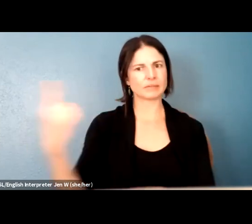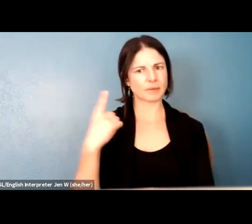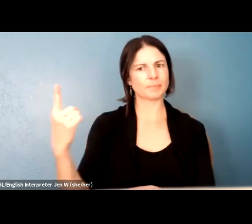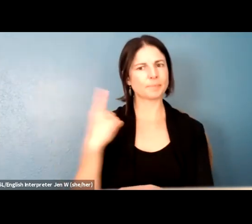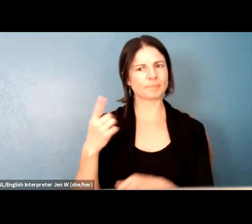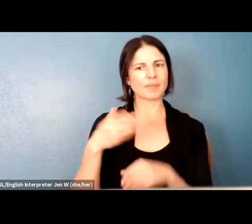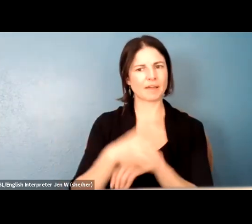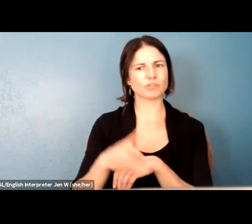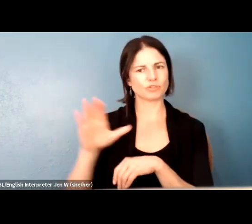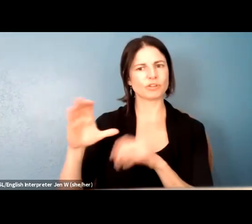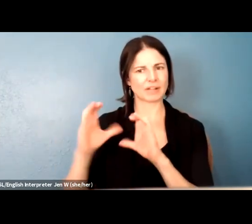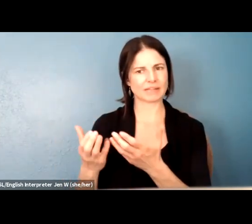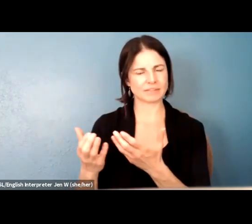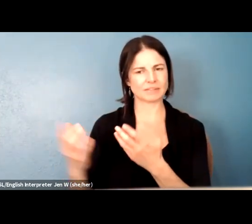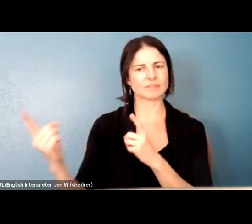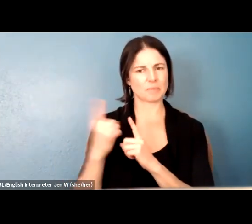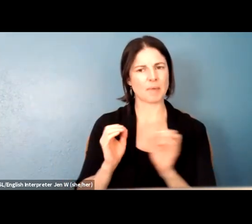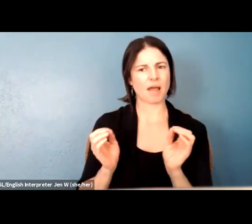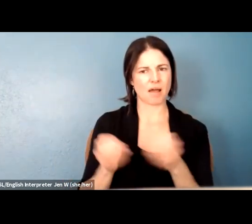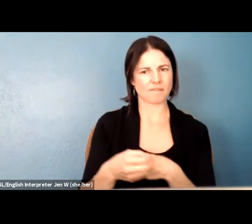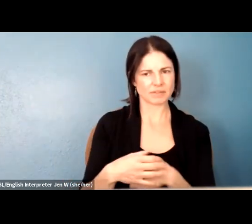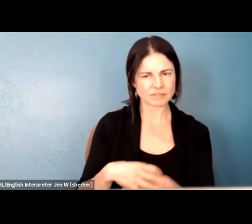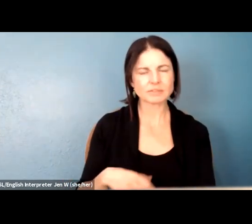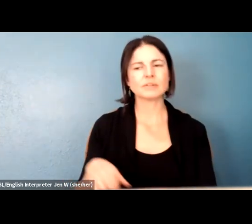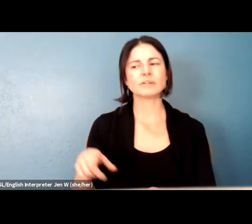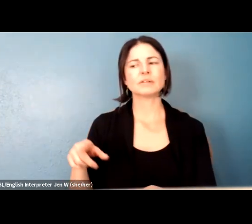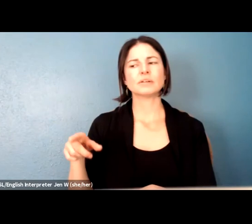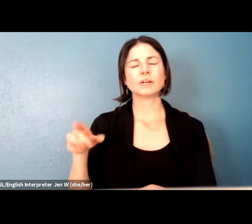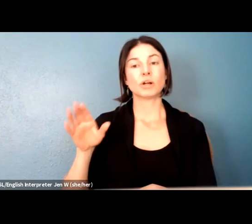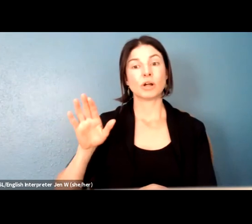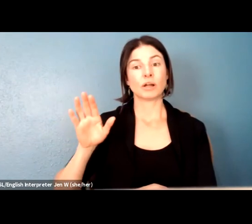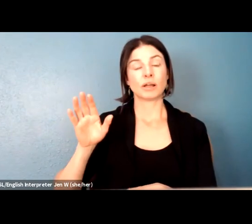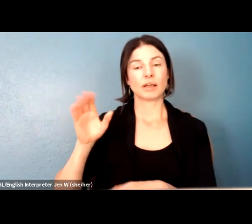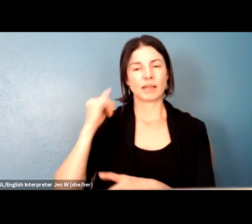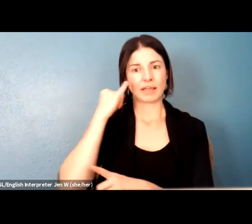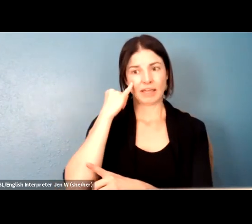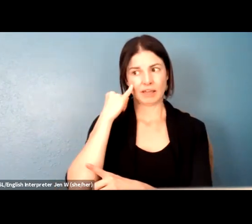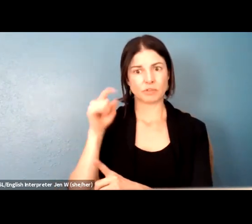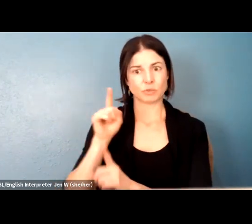classes that had pushed at what she knew to be true, she would